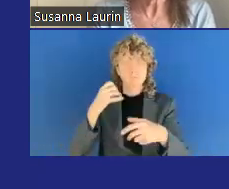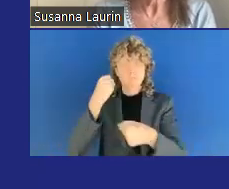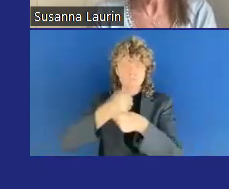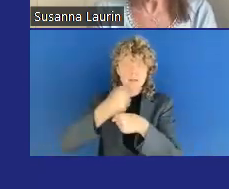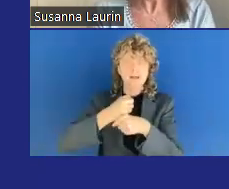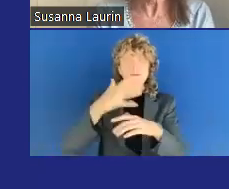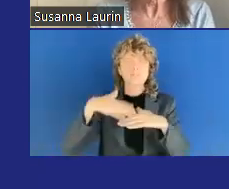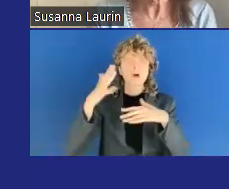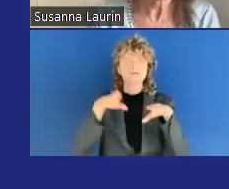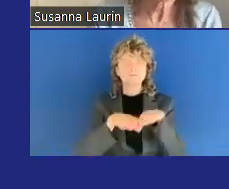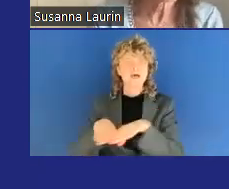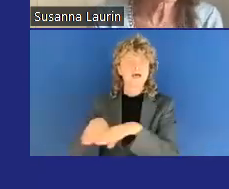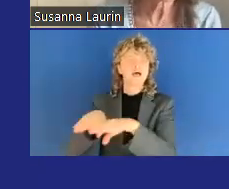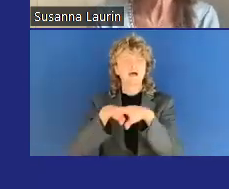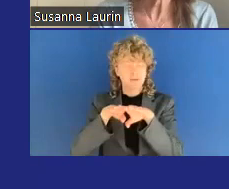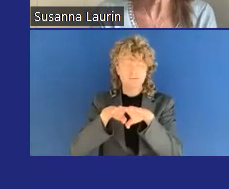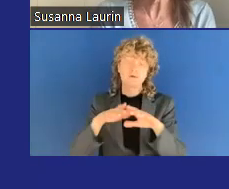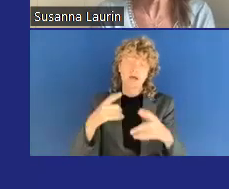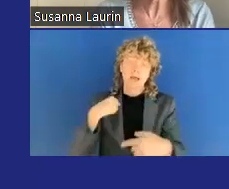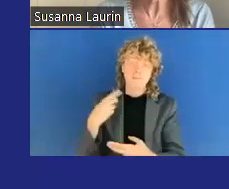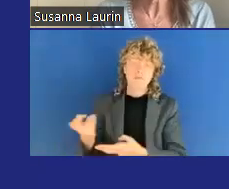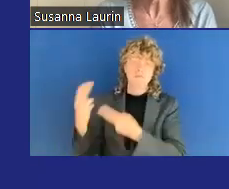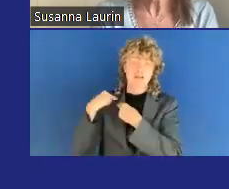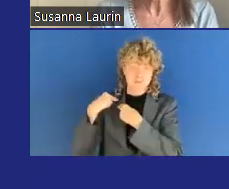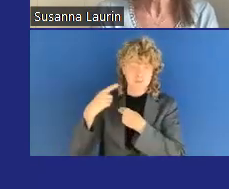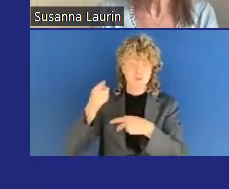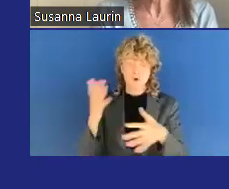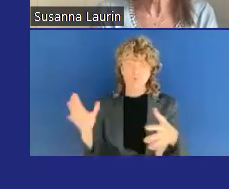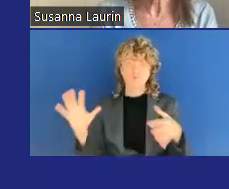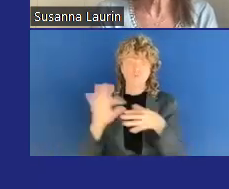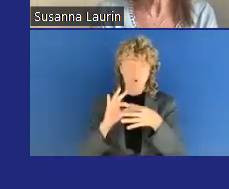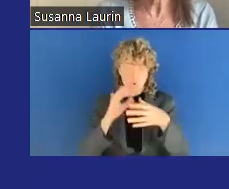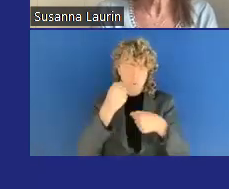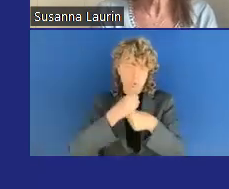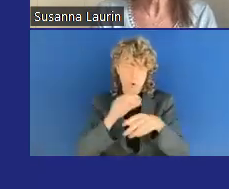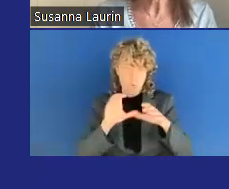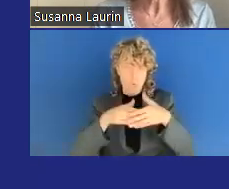or at least I'm chairing the work. I'm not responsible for everything. So you can kind